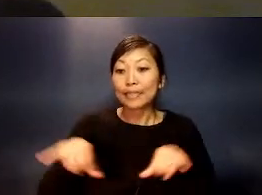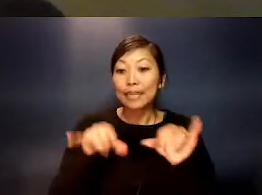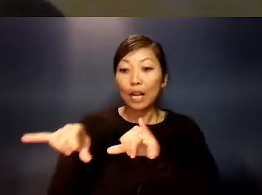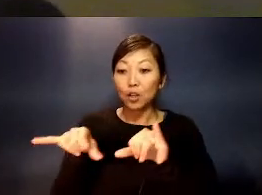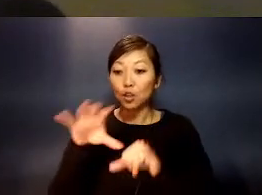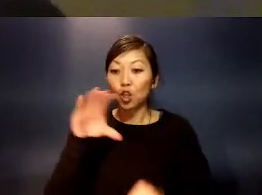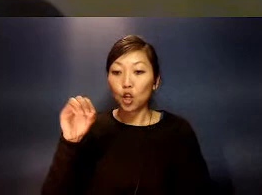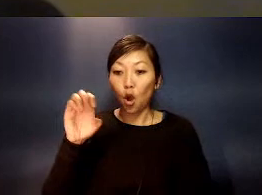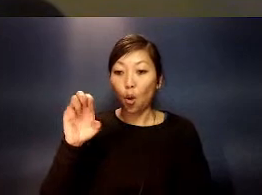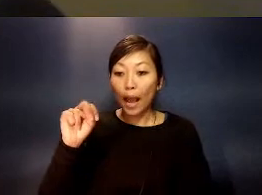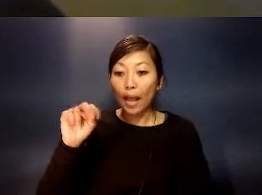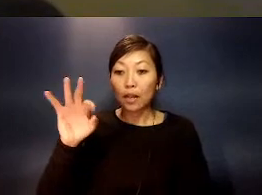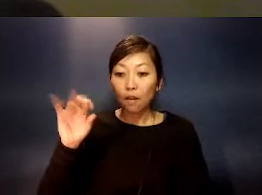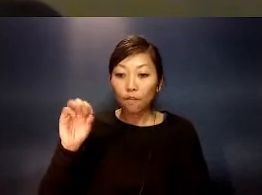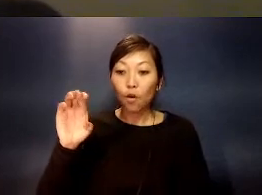≫ SECOND. ≫ SECOND.